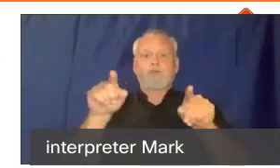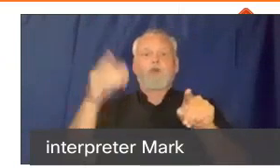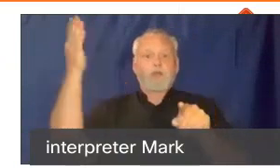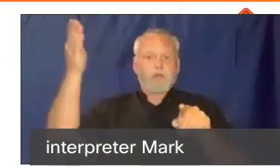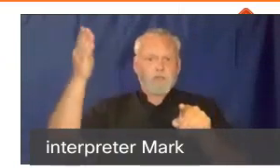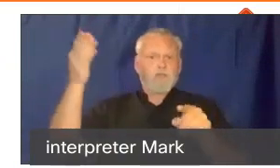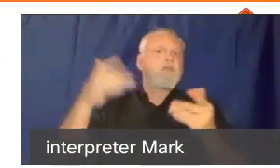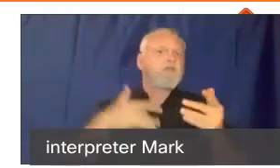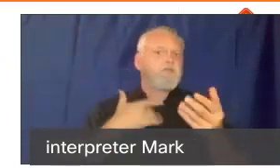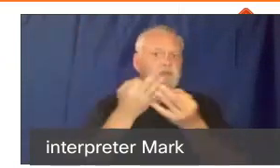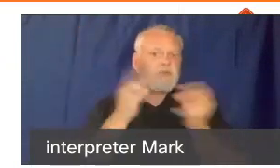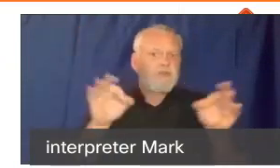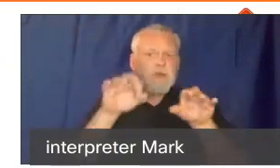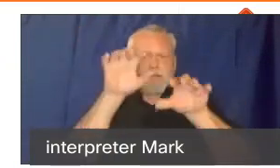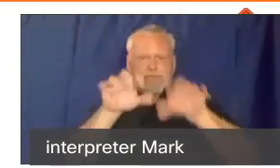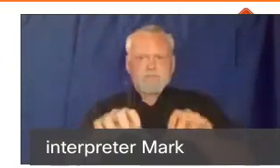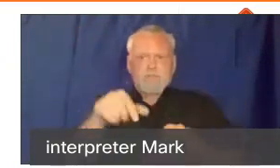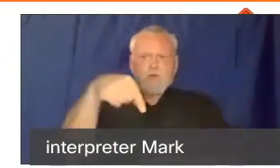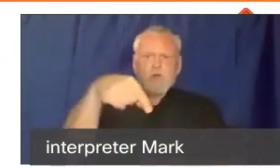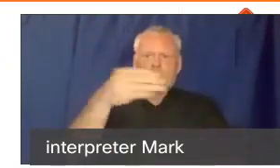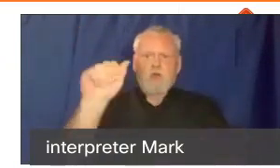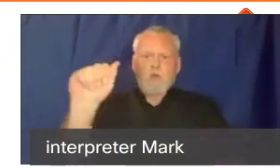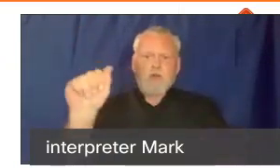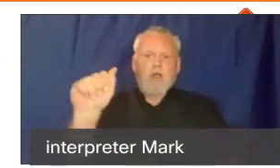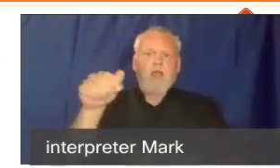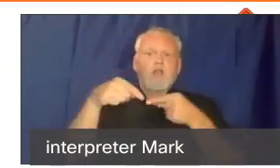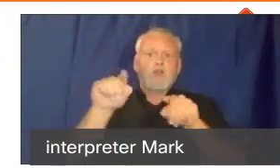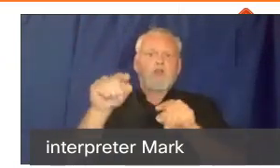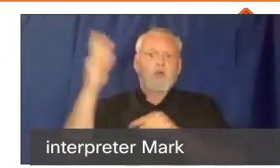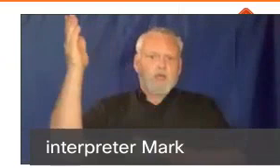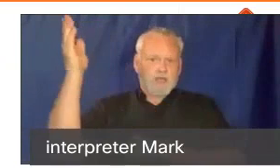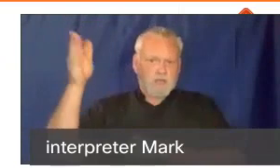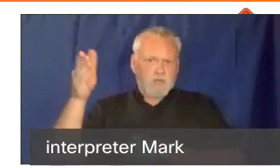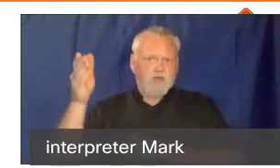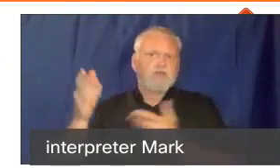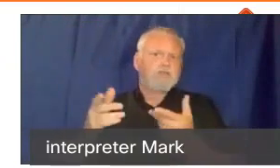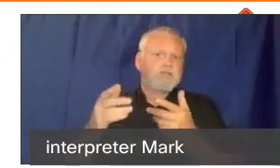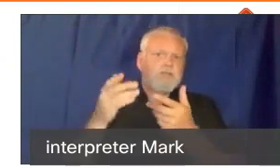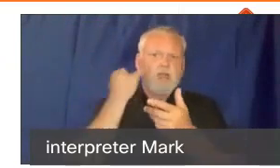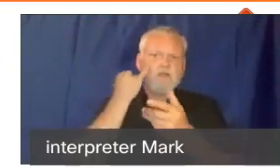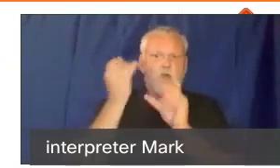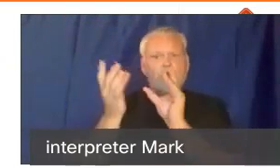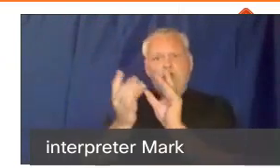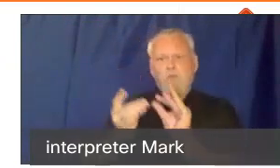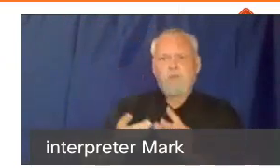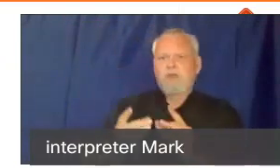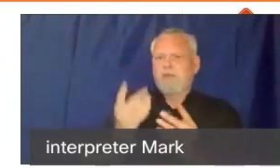To type your question, and again a section, and along the presentation. If you have a question, you mentioned earlier, feel free to just drive it in.